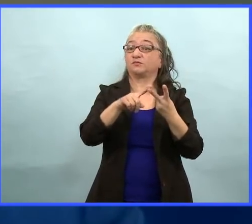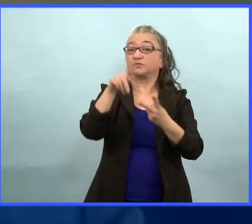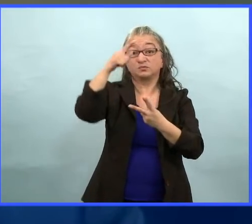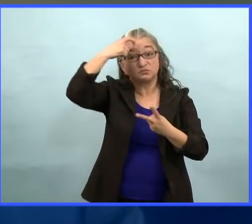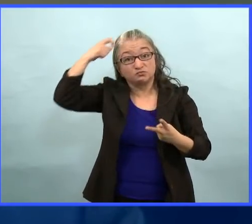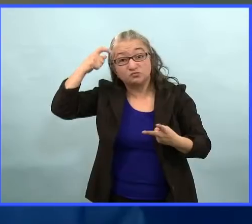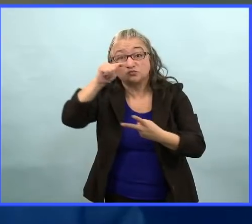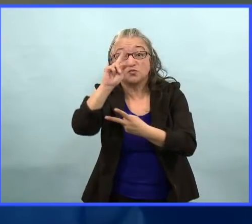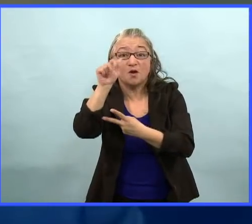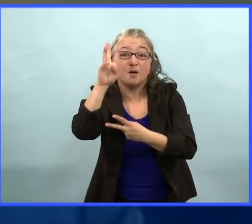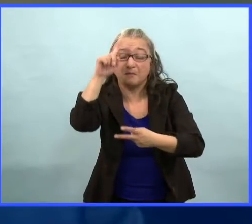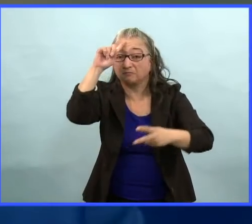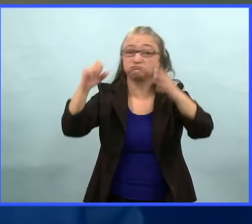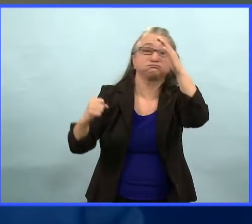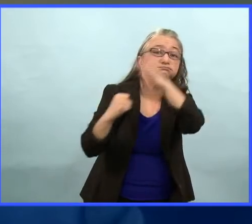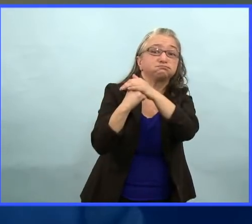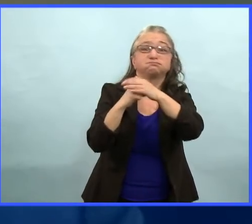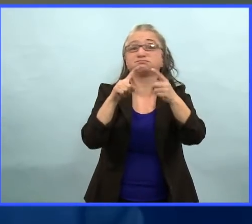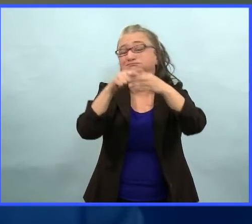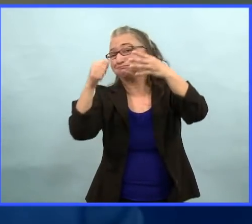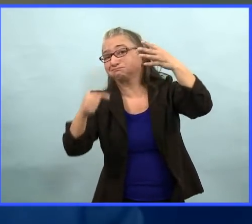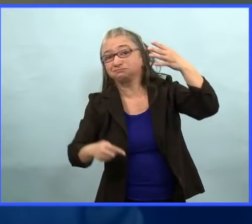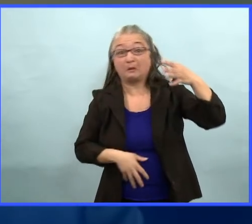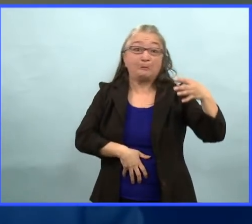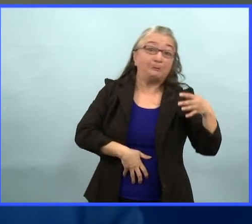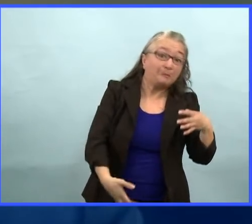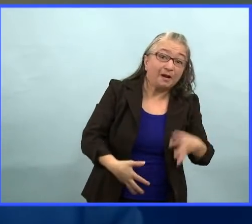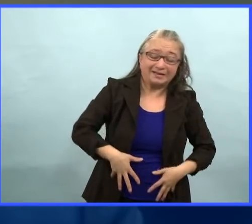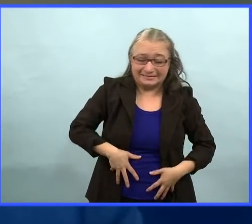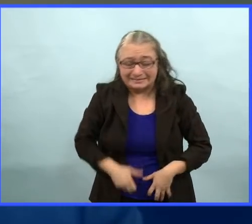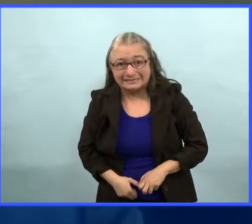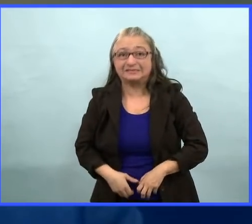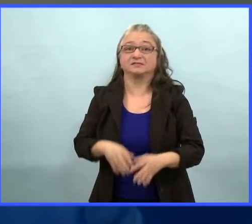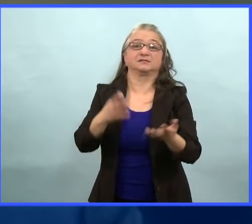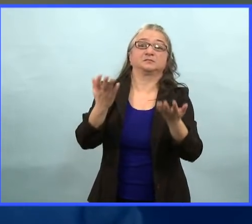as an incident command we've been looking at these numbers grow in both hospital units and